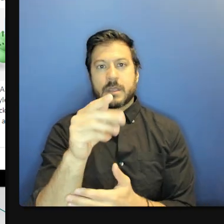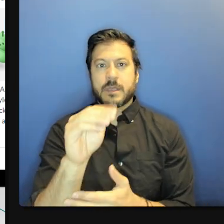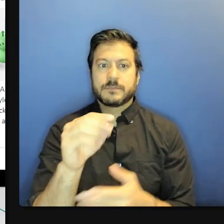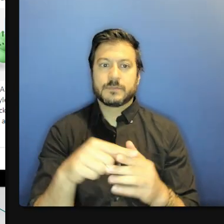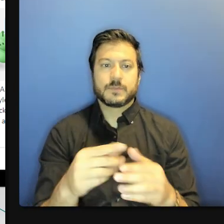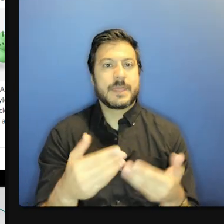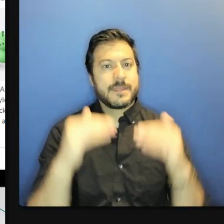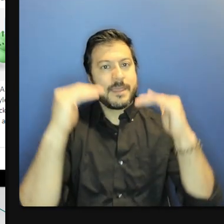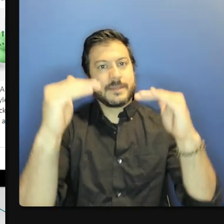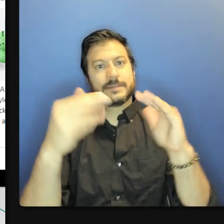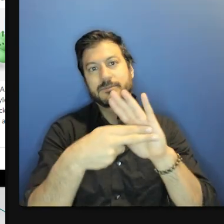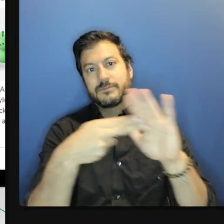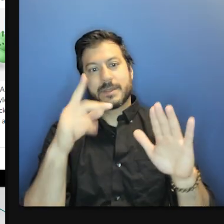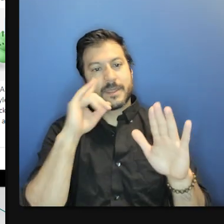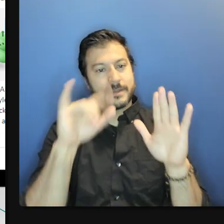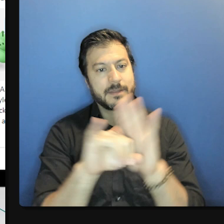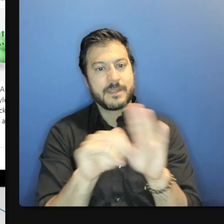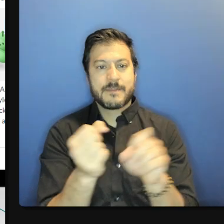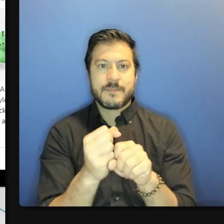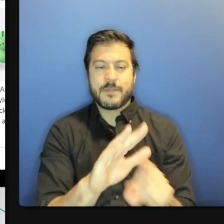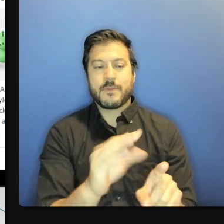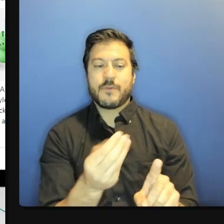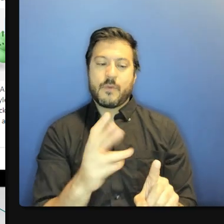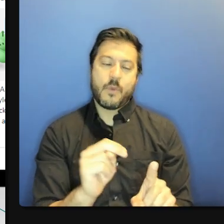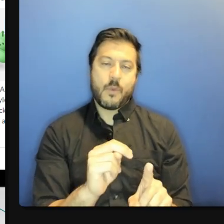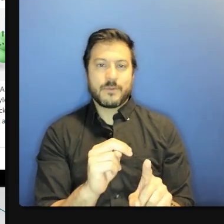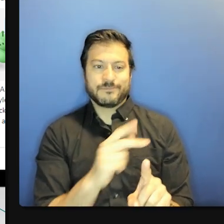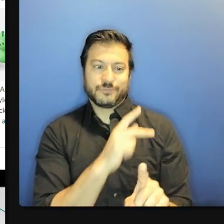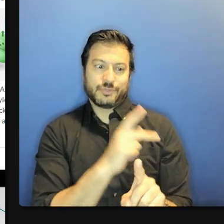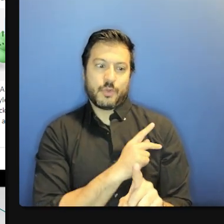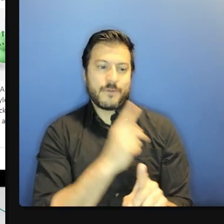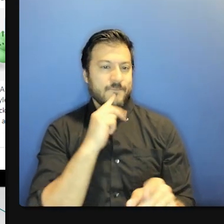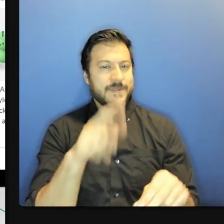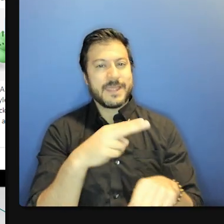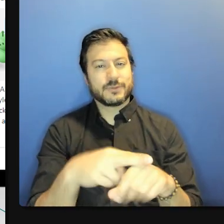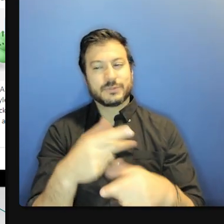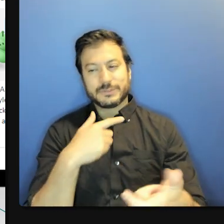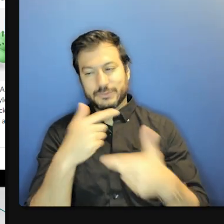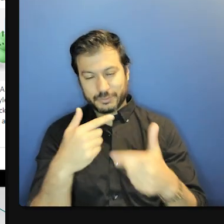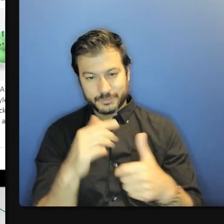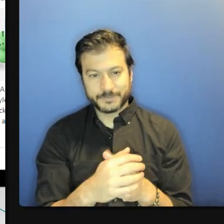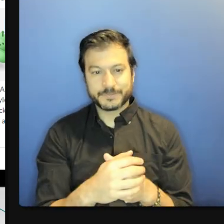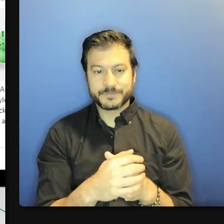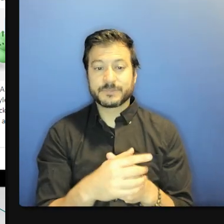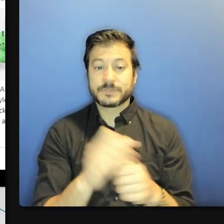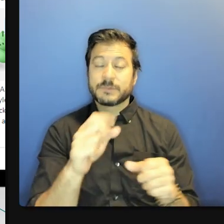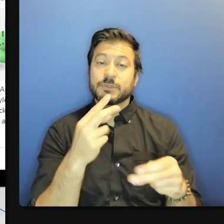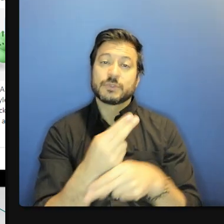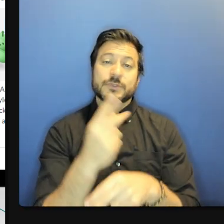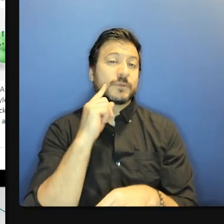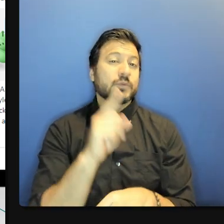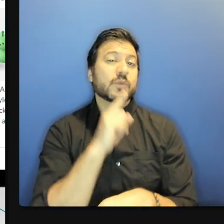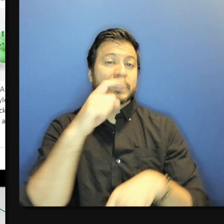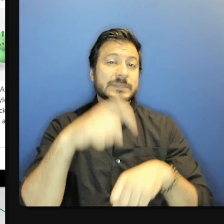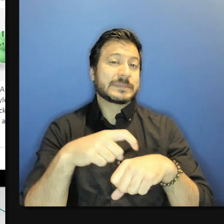to enhance brand identity by creating a custom persona for natural interactions. Custom neural voice can be used for real-time scenarios